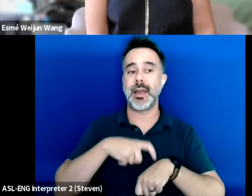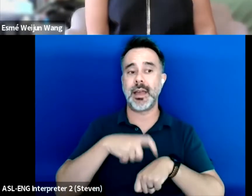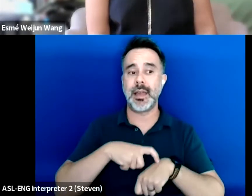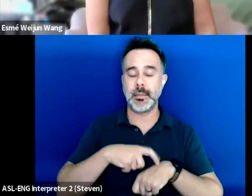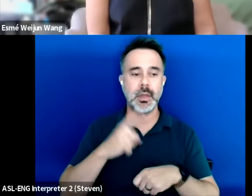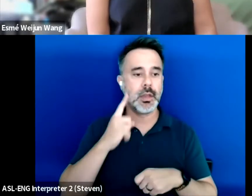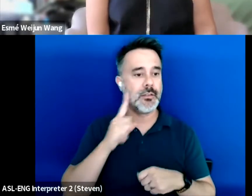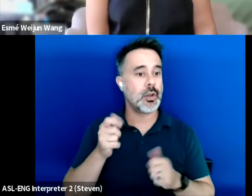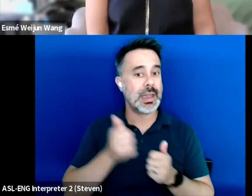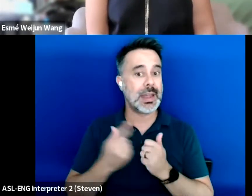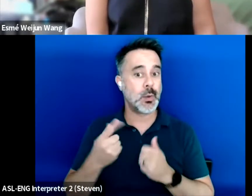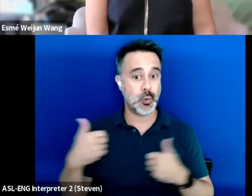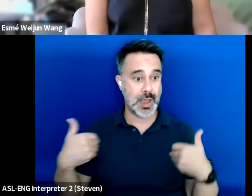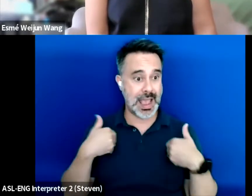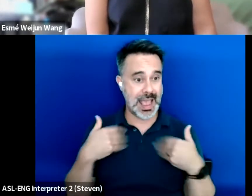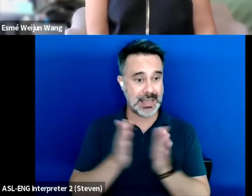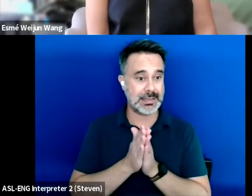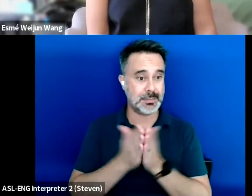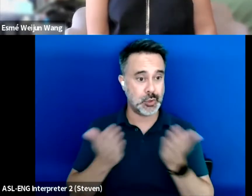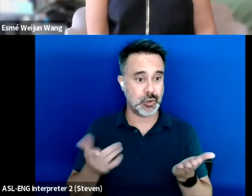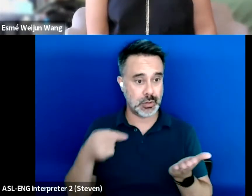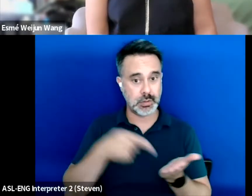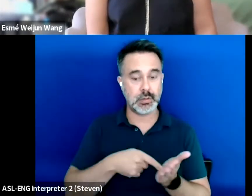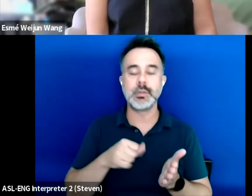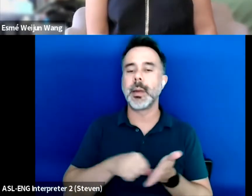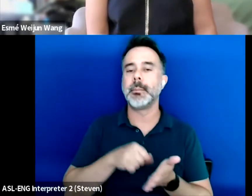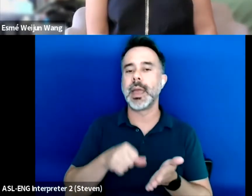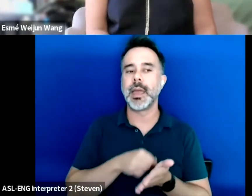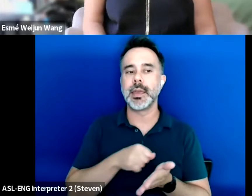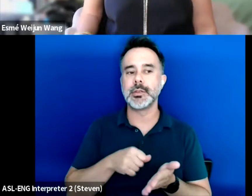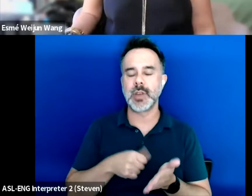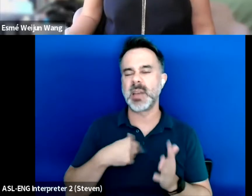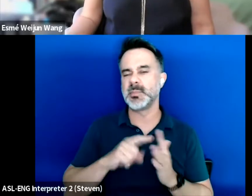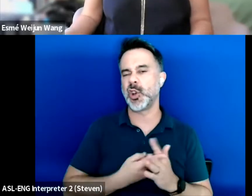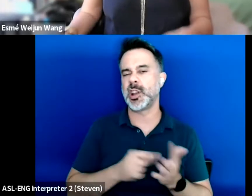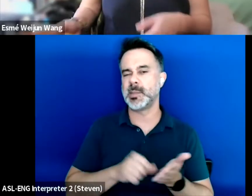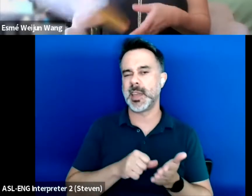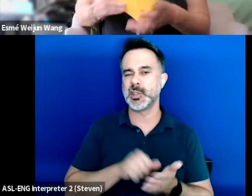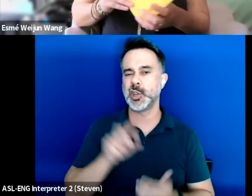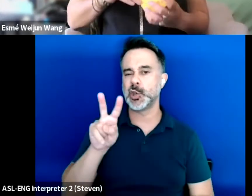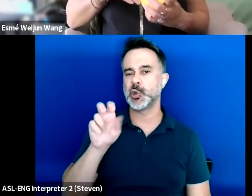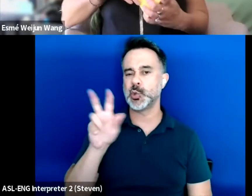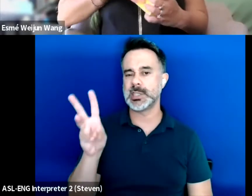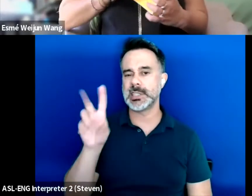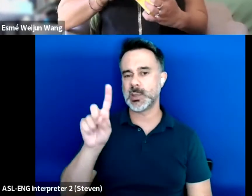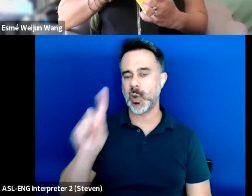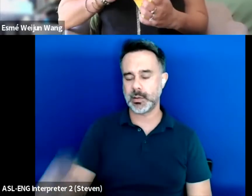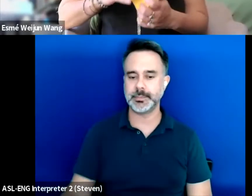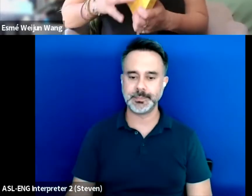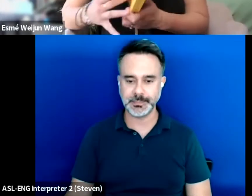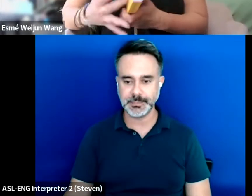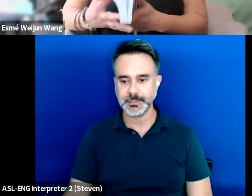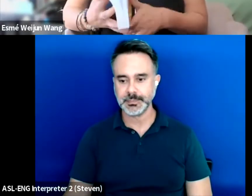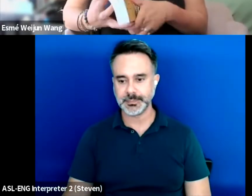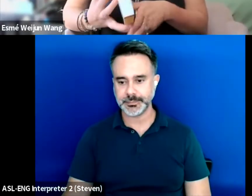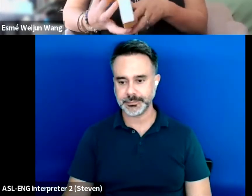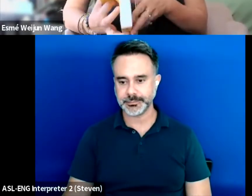Whether it's a blog post, an op-ed, or a book chapter, I interrogate myself during this embryonic stage of writing. What do I want to say that is unique?